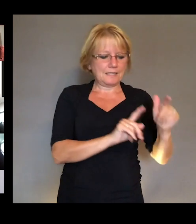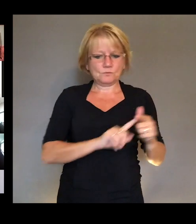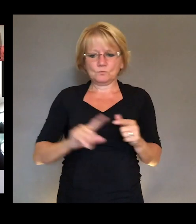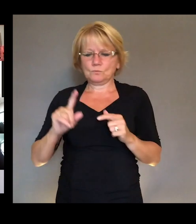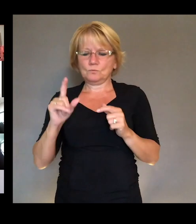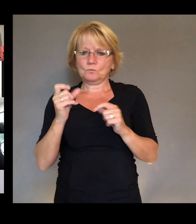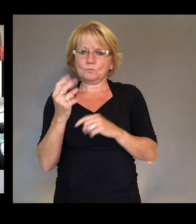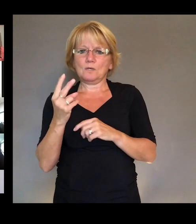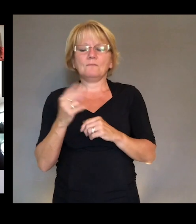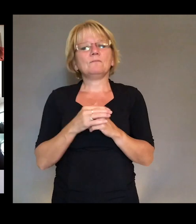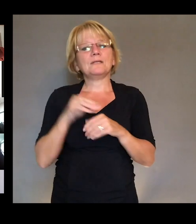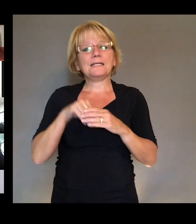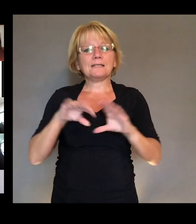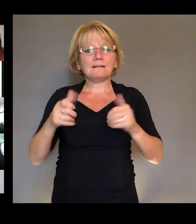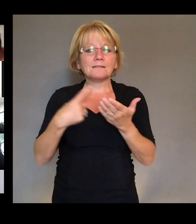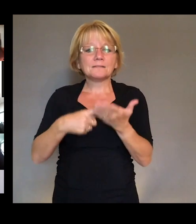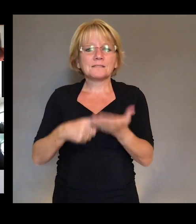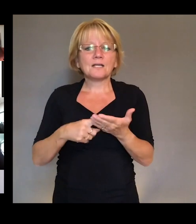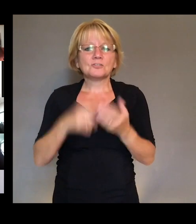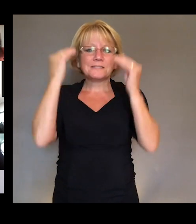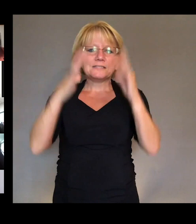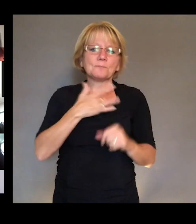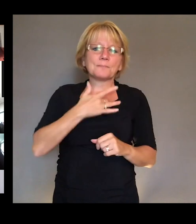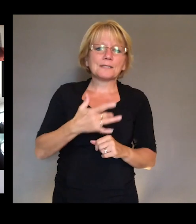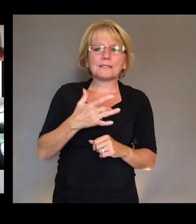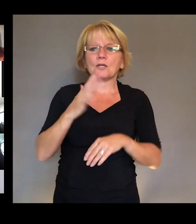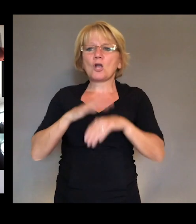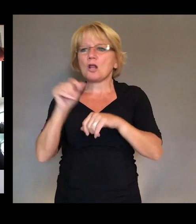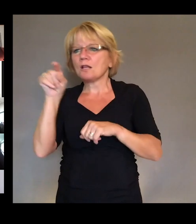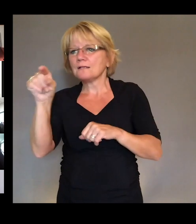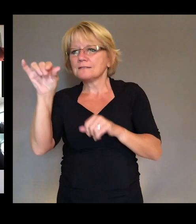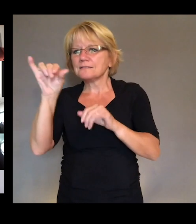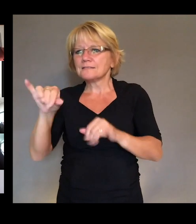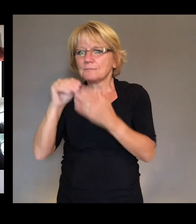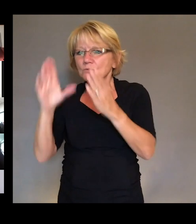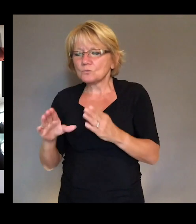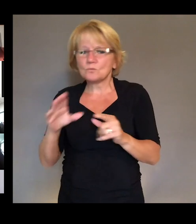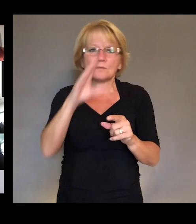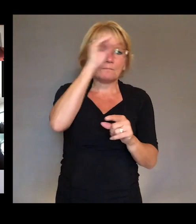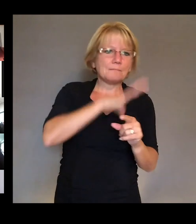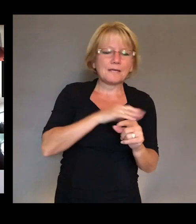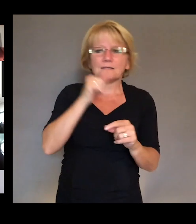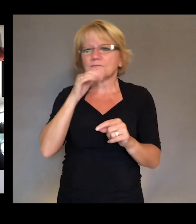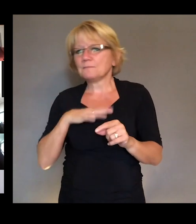is who to teachers call upon the most in class discussions or in an interactive collaborative activities, males more than females